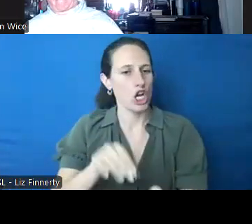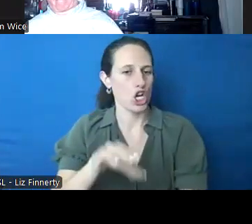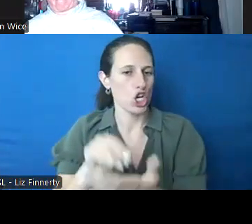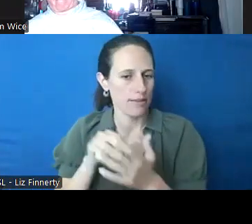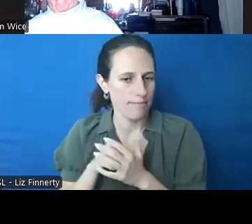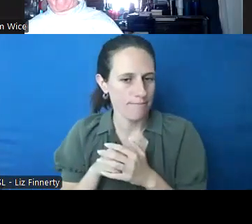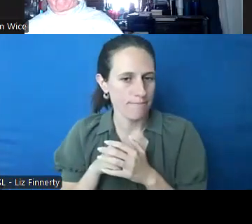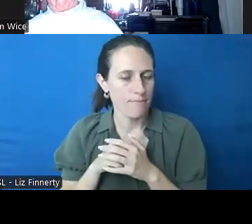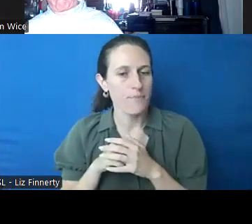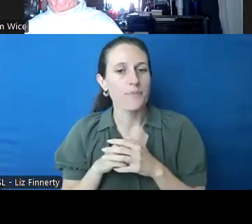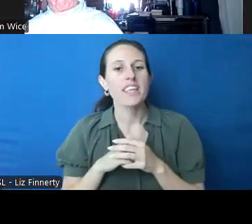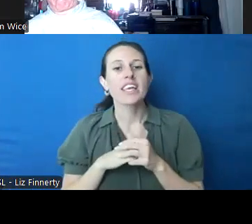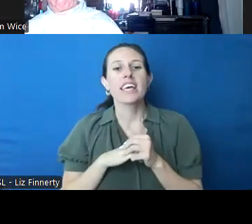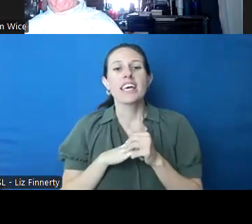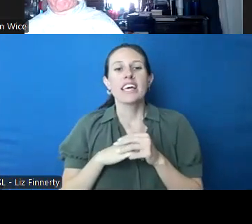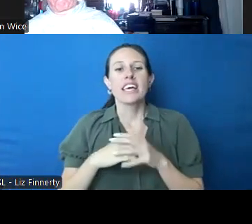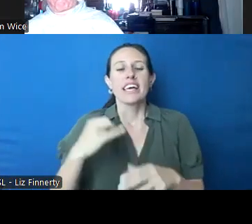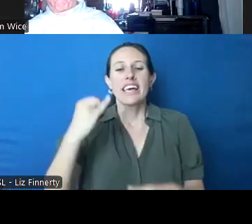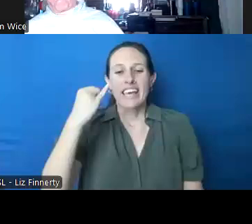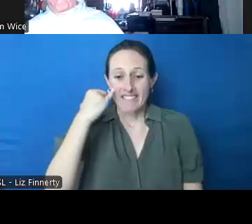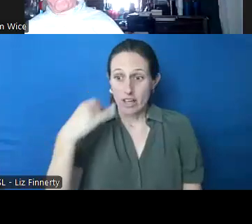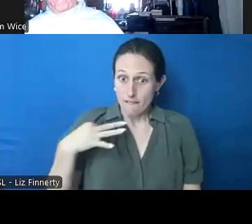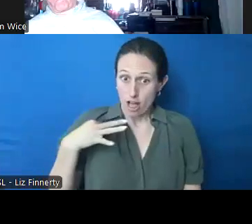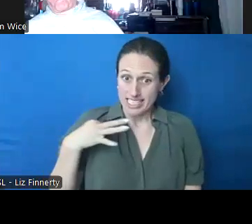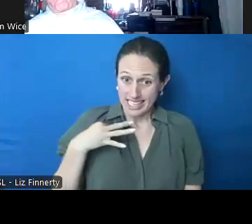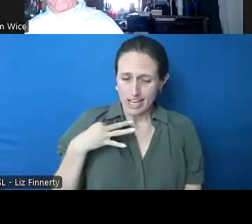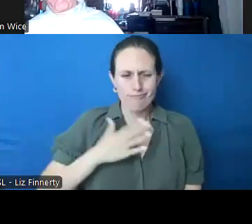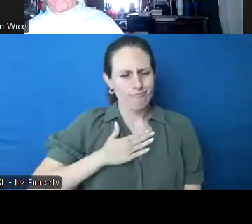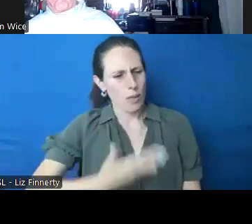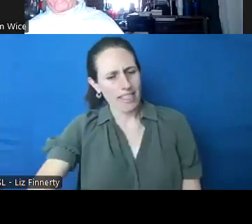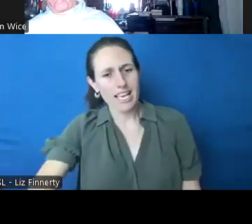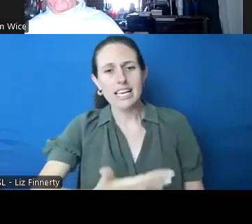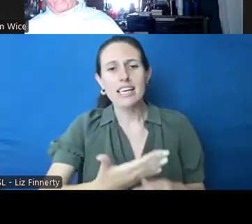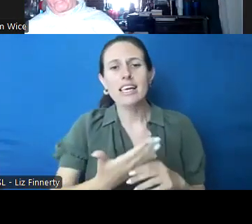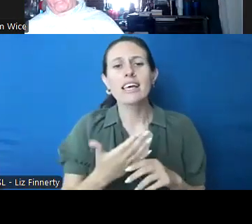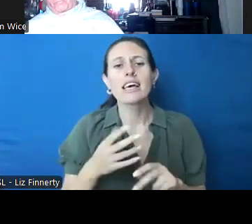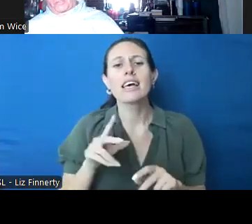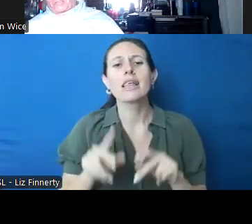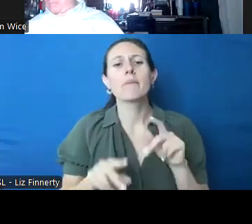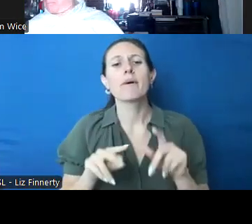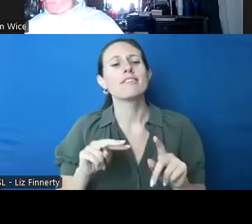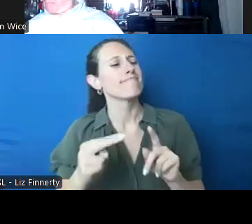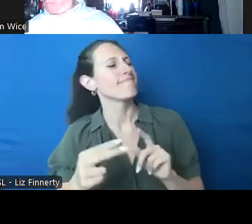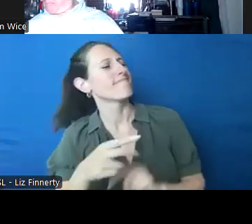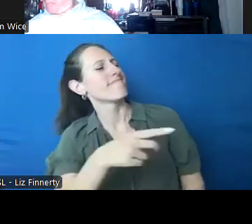and by volunteer, they will see you not as a disabled person but see you as someone that's able